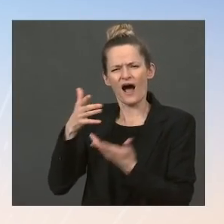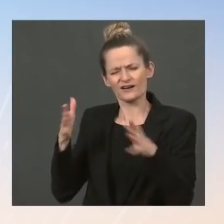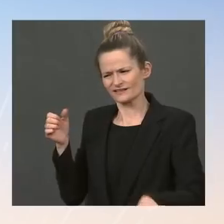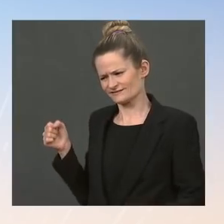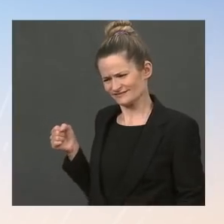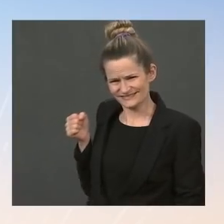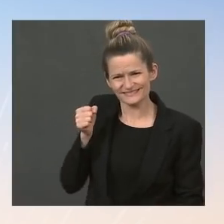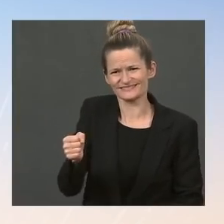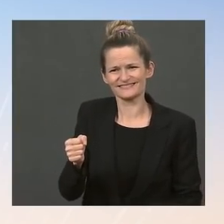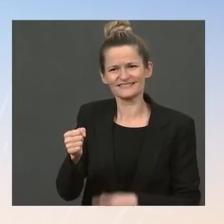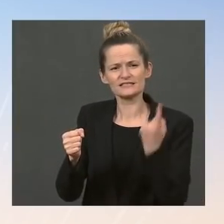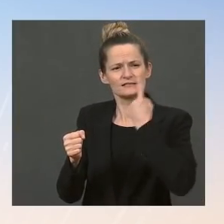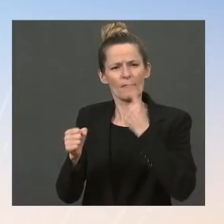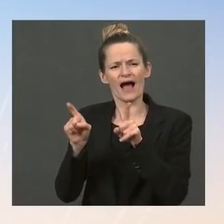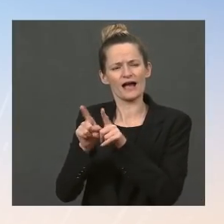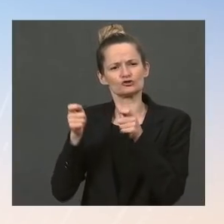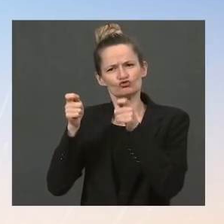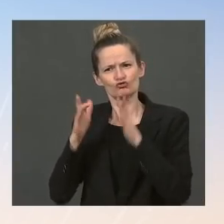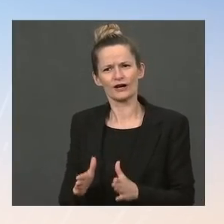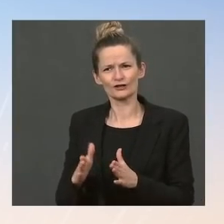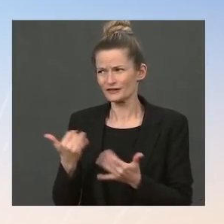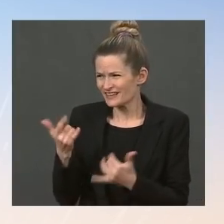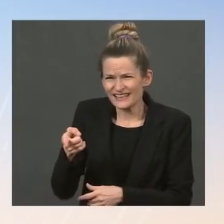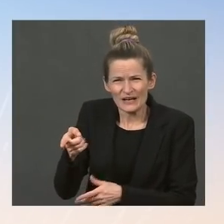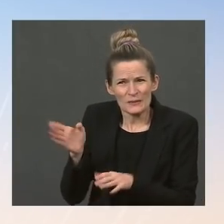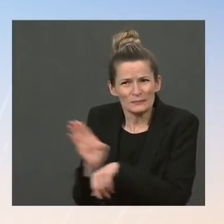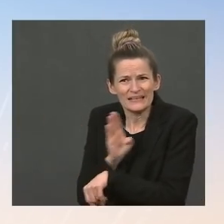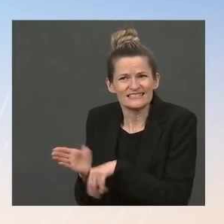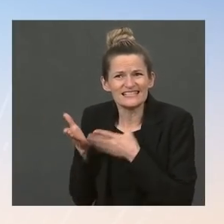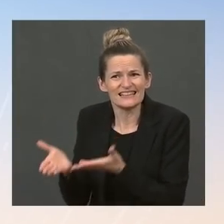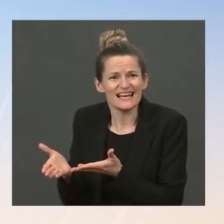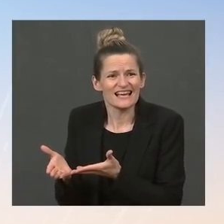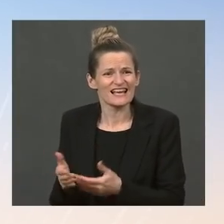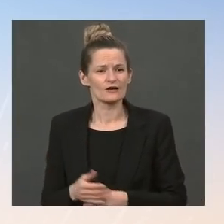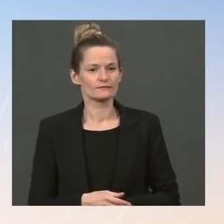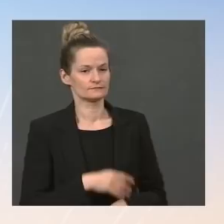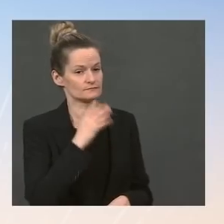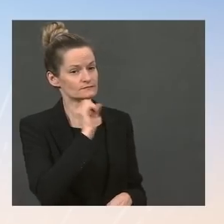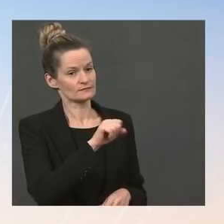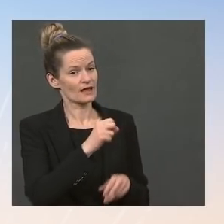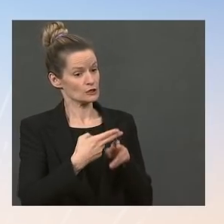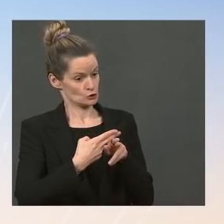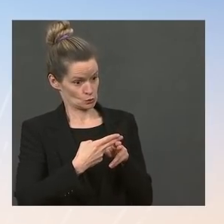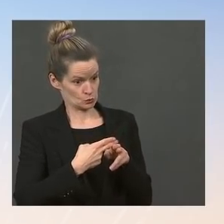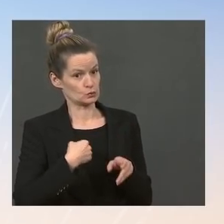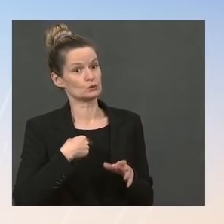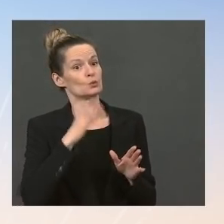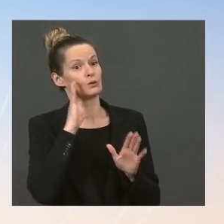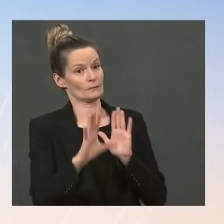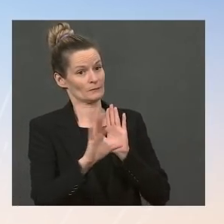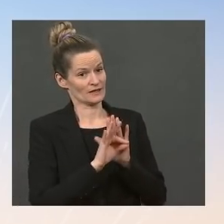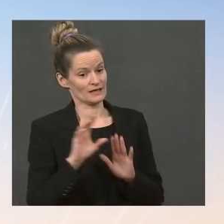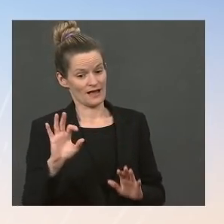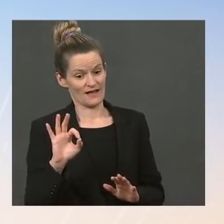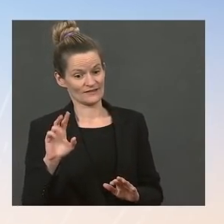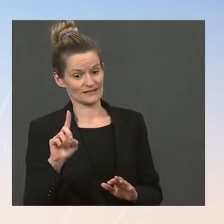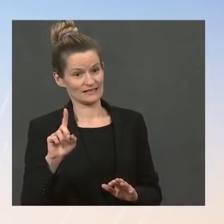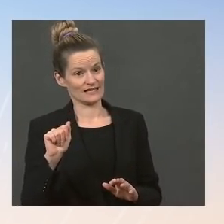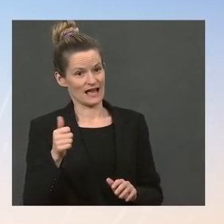Ms. Psaki: I promise you when we have determined and selected an FDA Commissioner to nominate, we will announce it and not wait for a quiet moment.